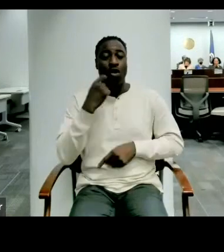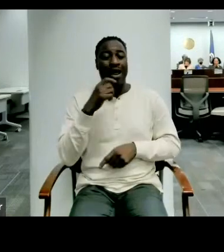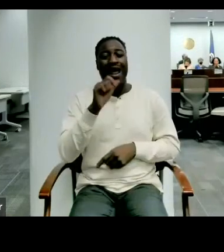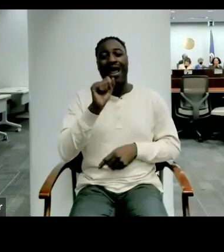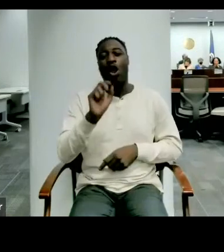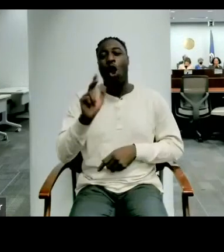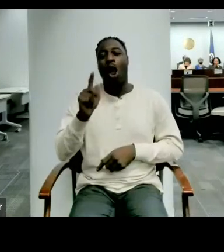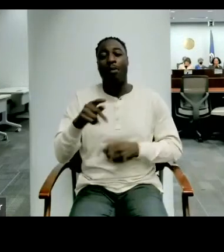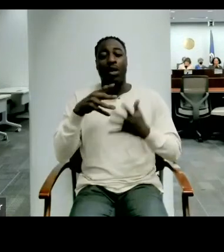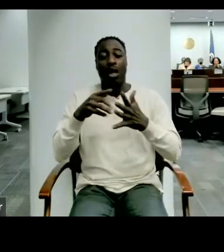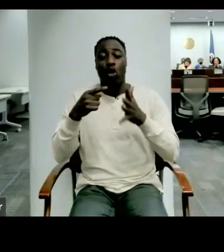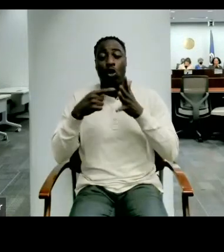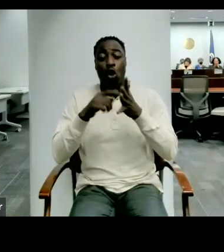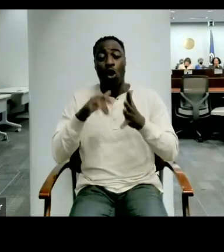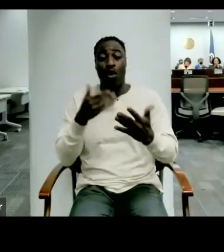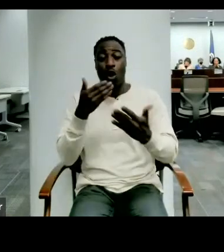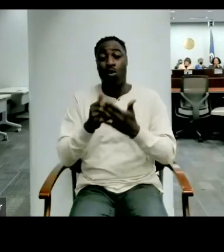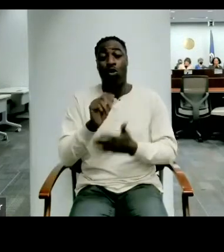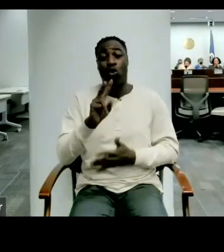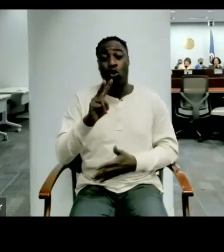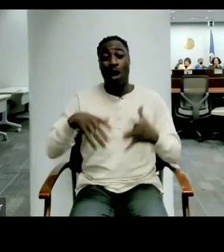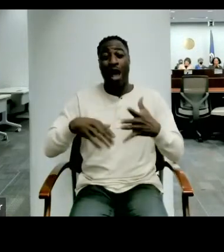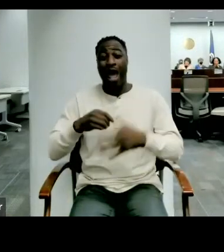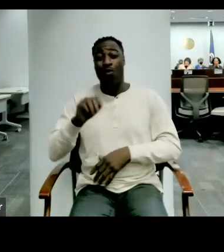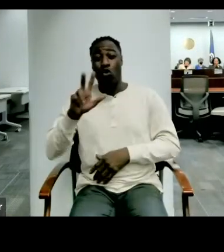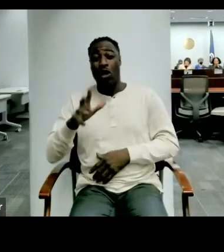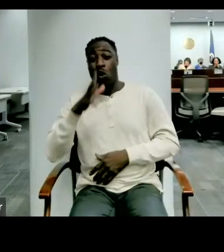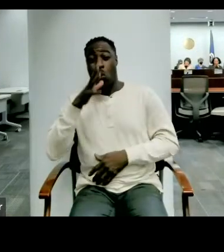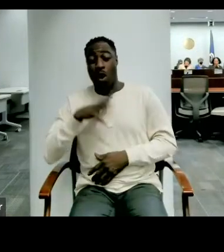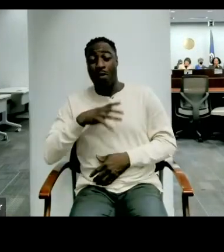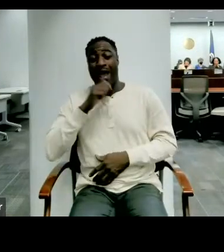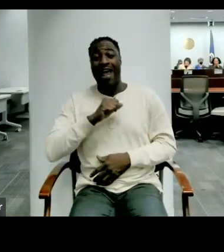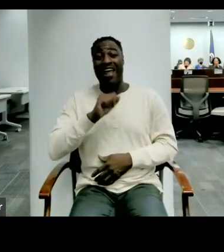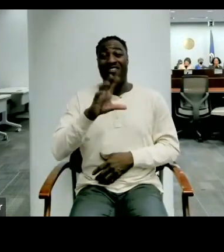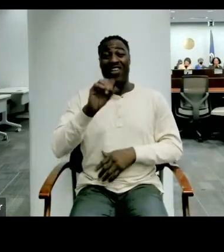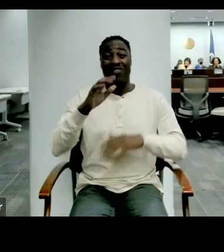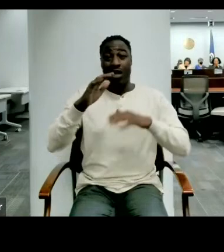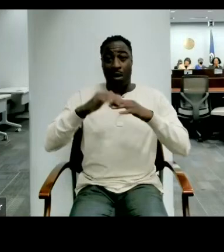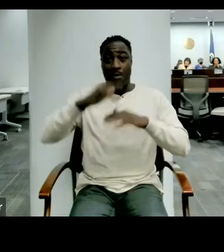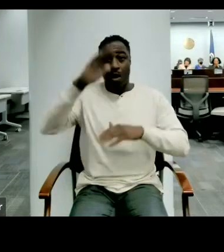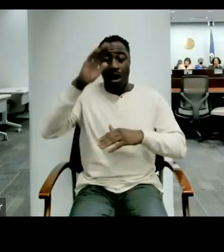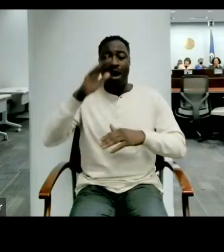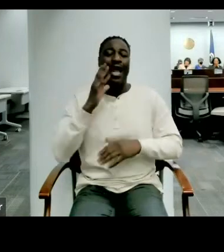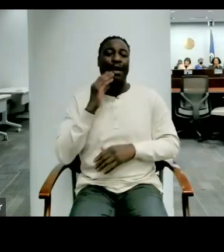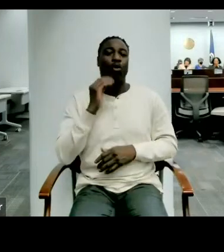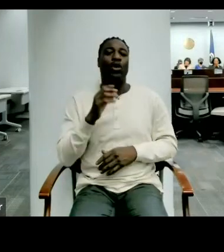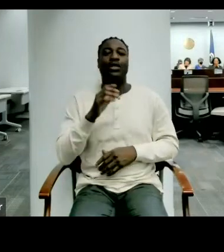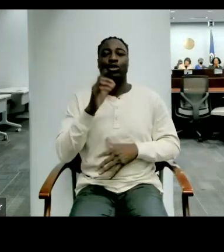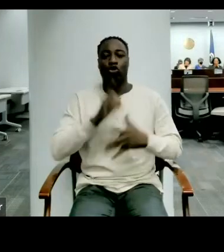shows that nearly two out of three woman age 50 + experience age discrimination regularly.